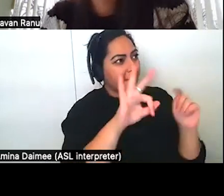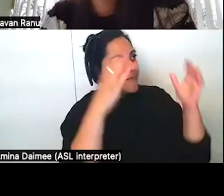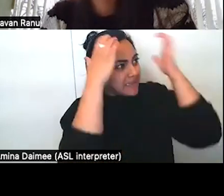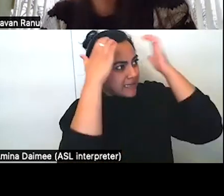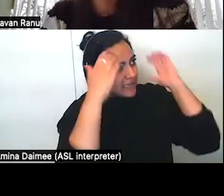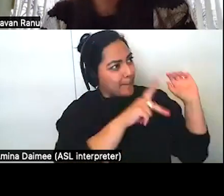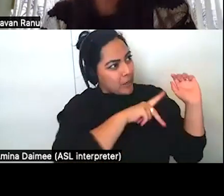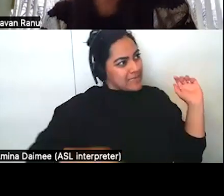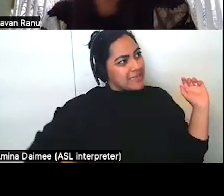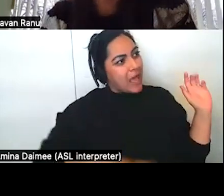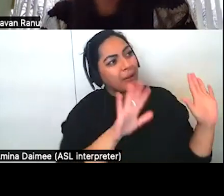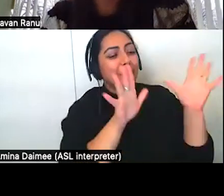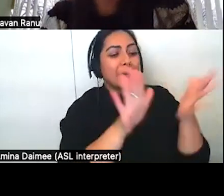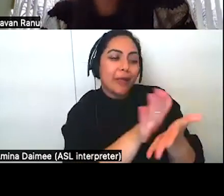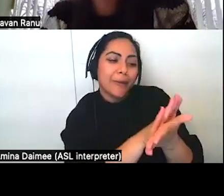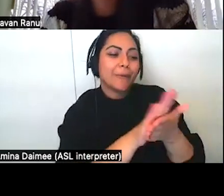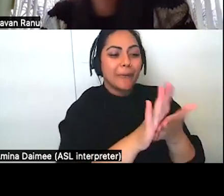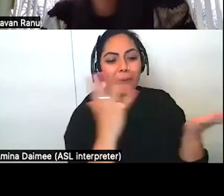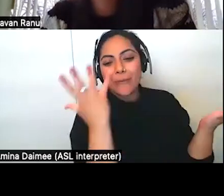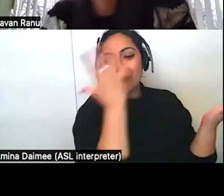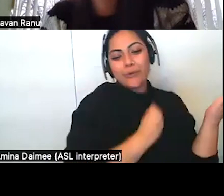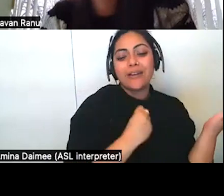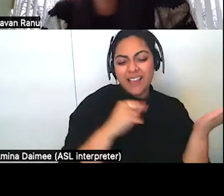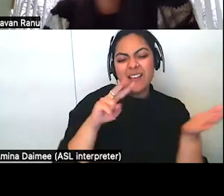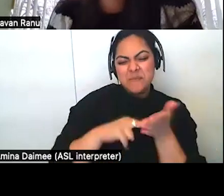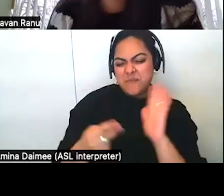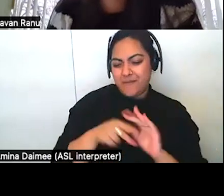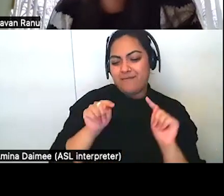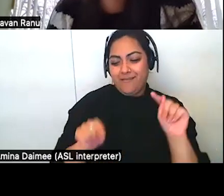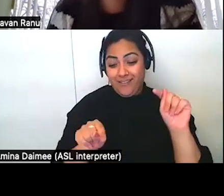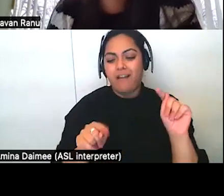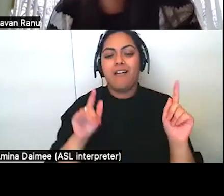Goblincore, which I am extremely interested in and will be checking out after this.